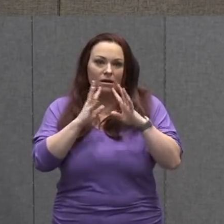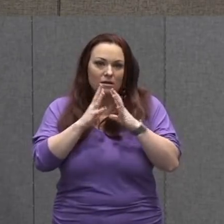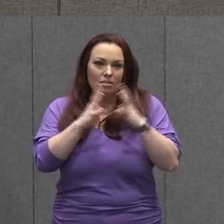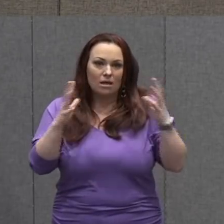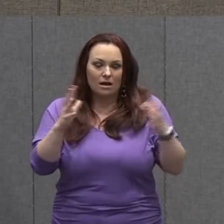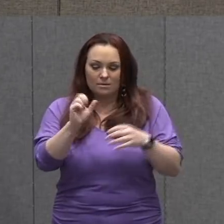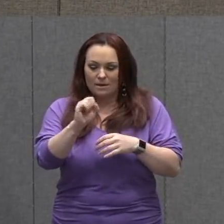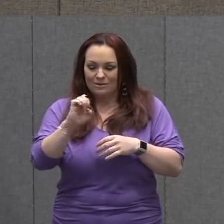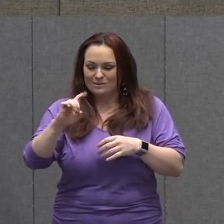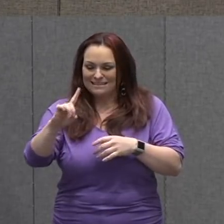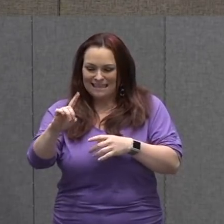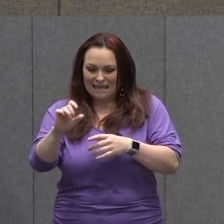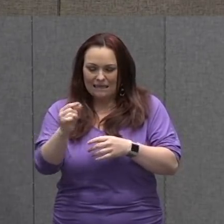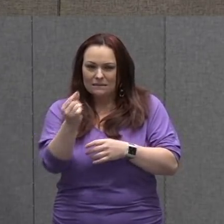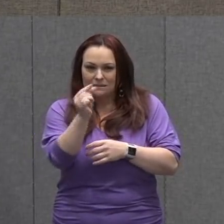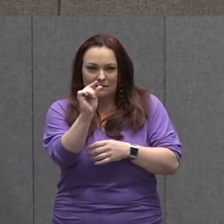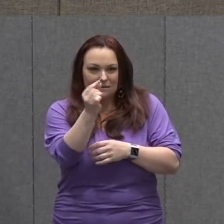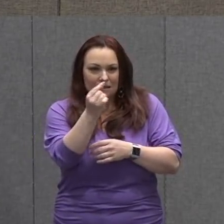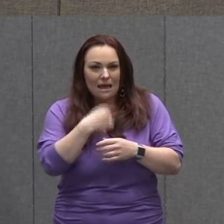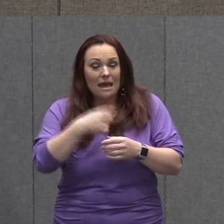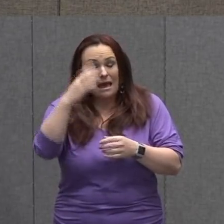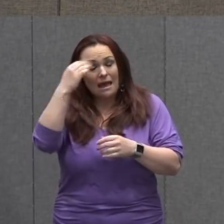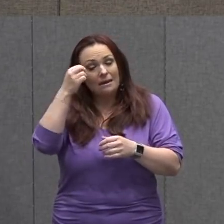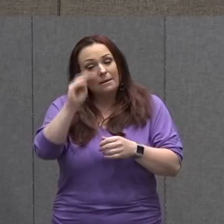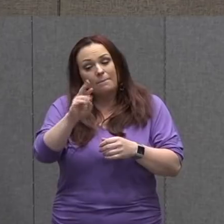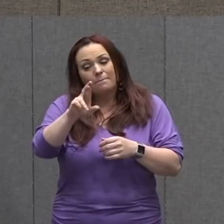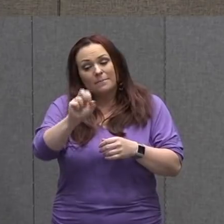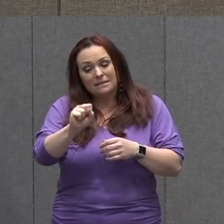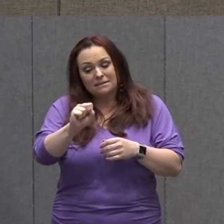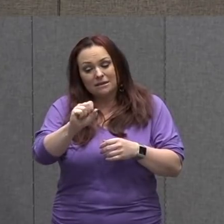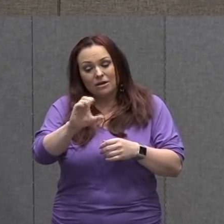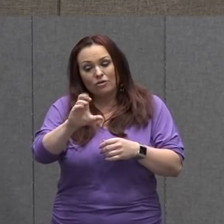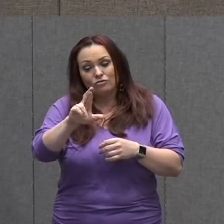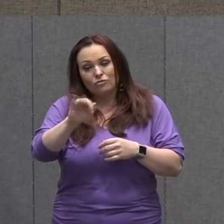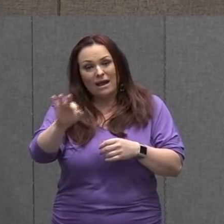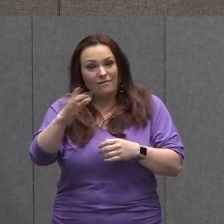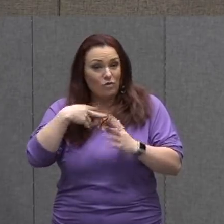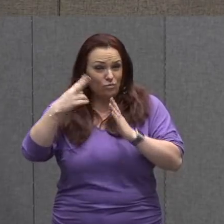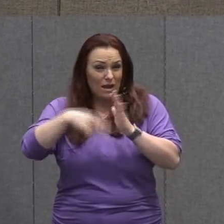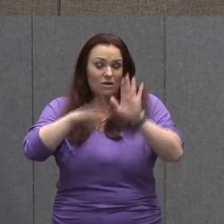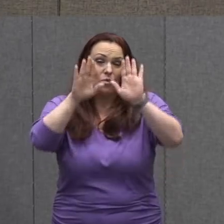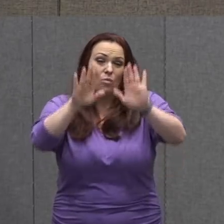Miss Kraff read a really wonderful book called The Tiny Seed by Eric Carle